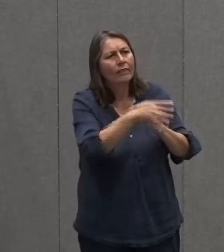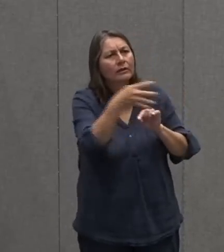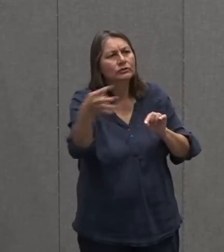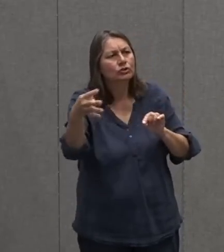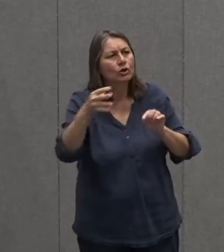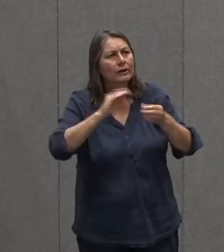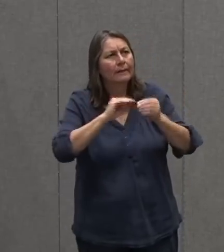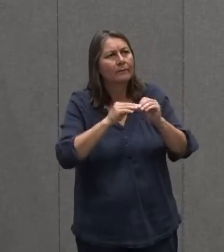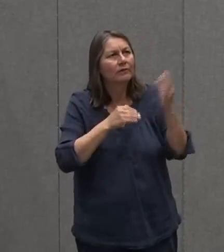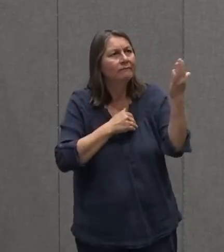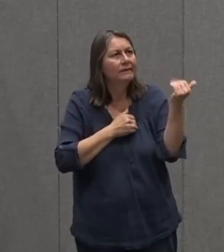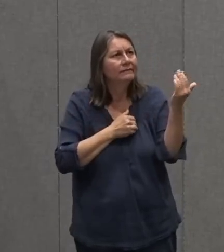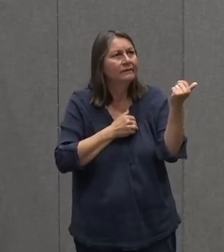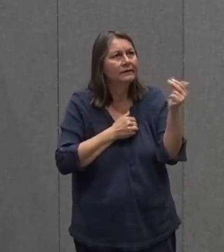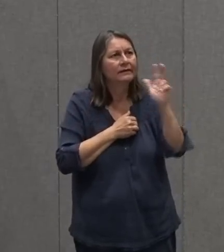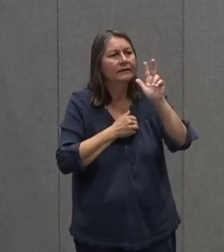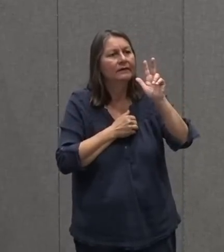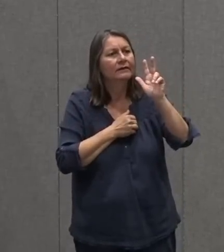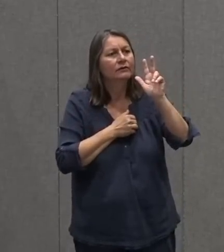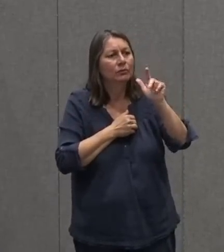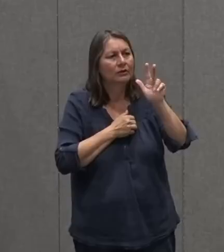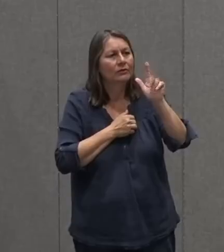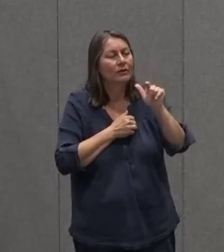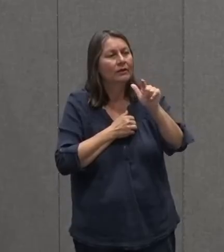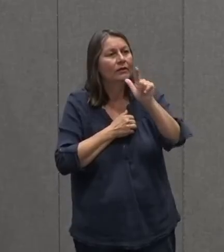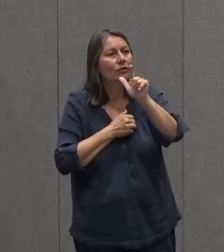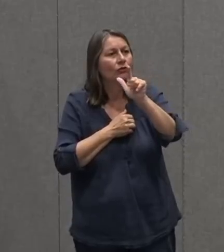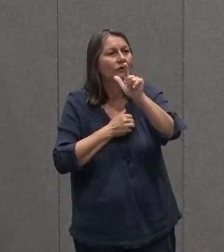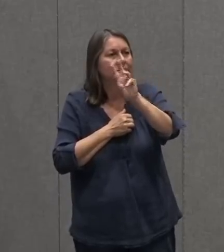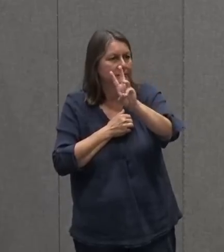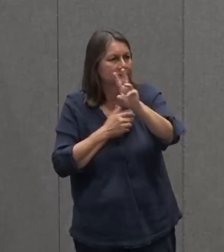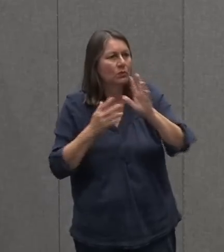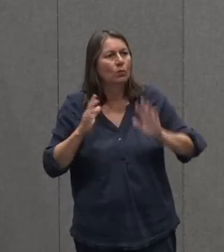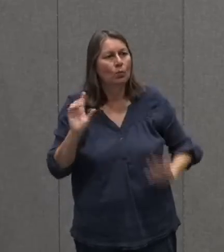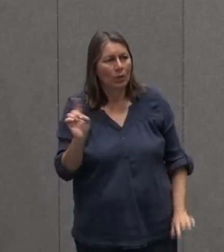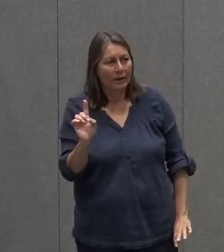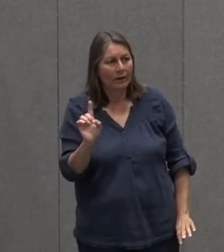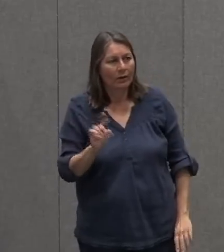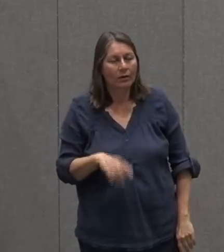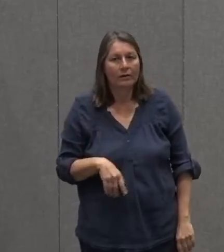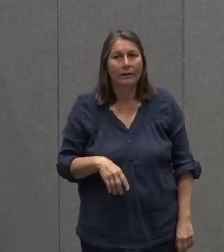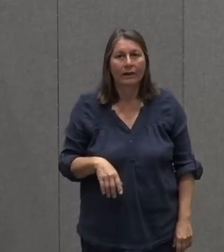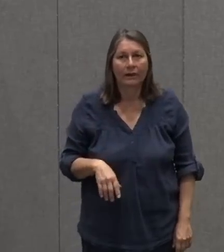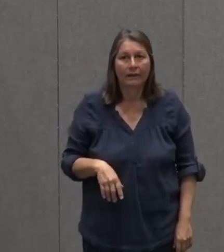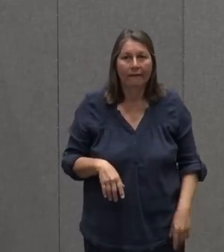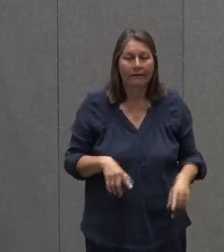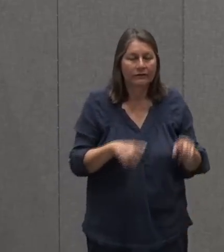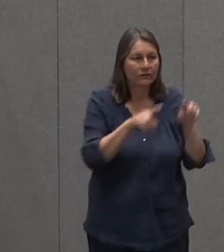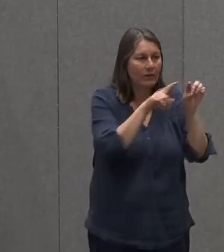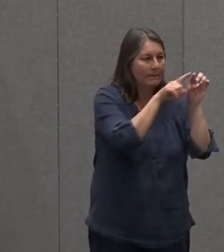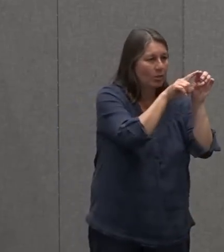All right so I know one of them had one ten and five ones. So, if I'm looking across,